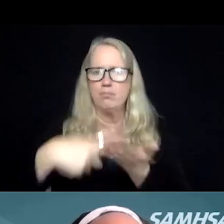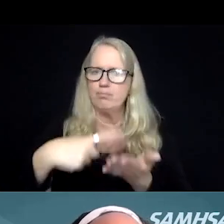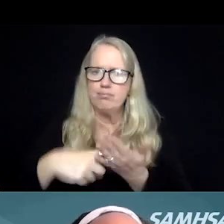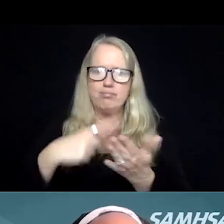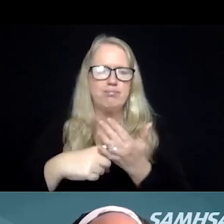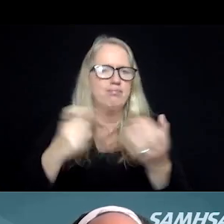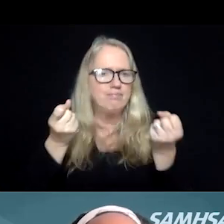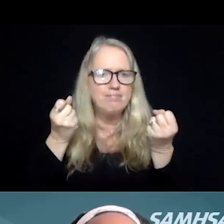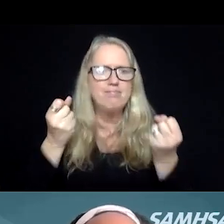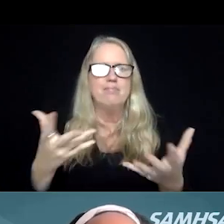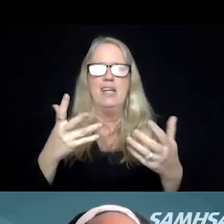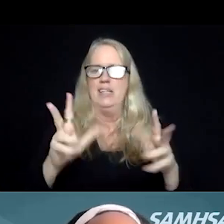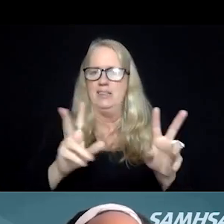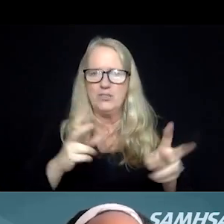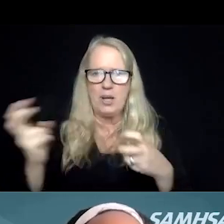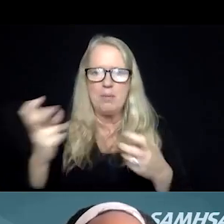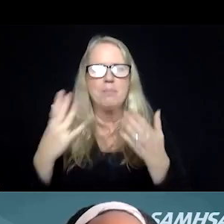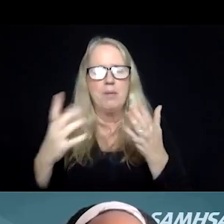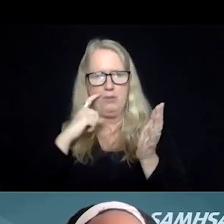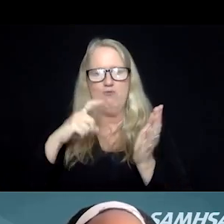YOU MIGHT RECOGNIZE MANY OF THEM FROM THE JAM.